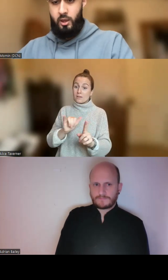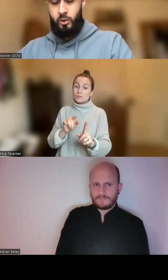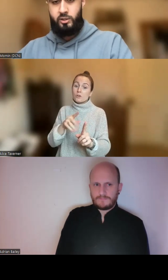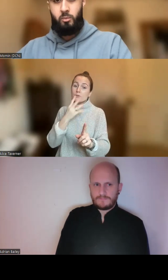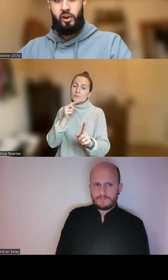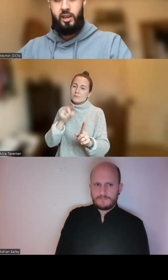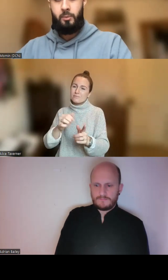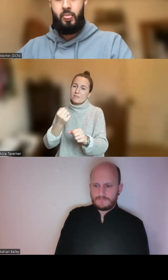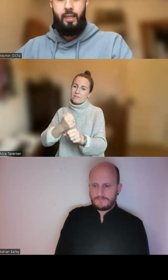Quick summary here,